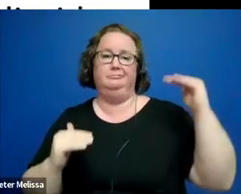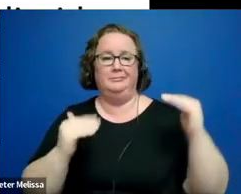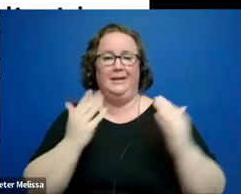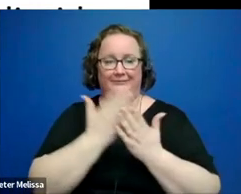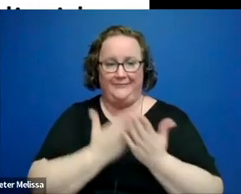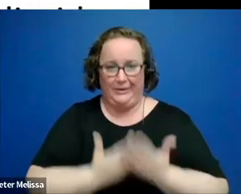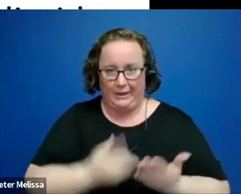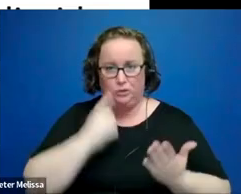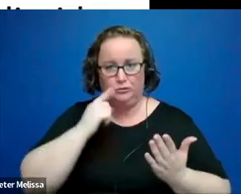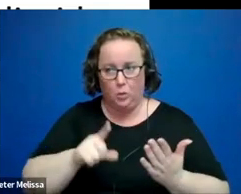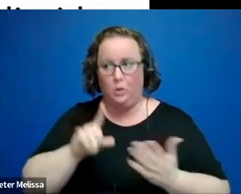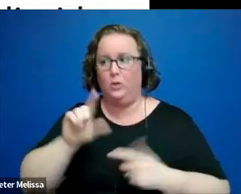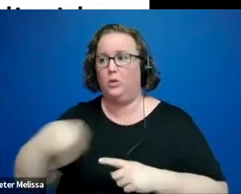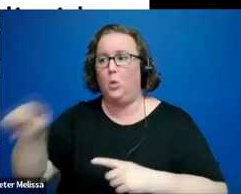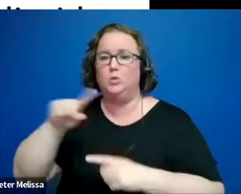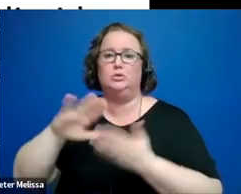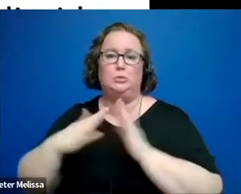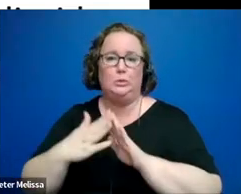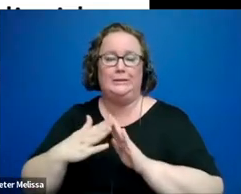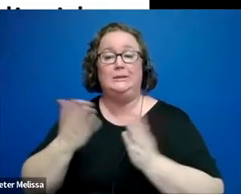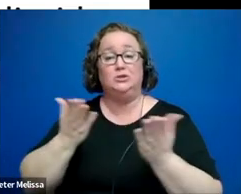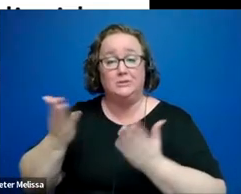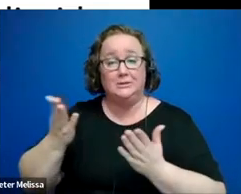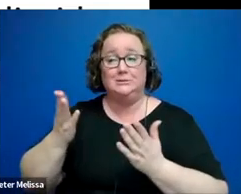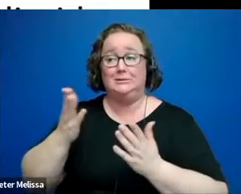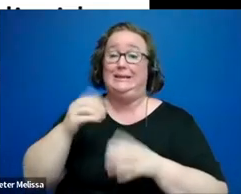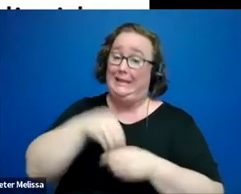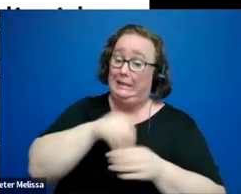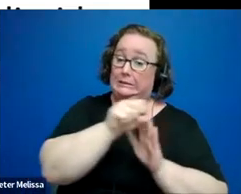based services across states and also limited data.